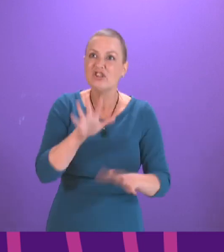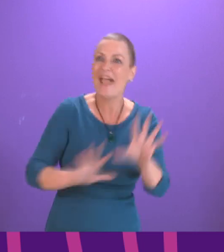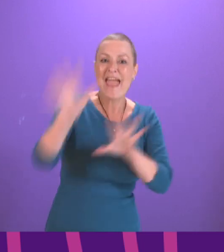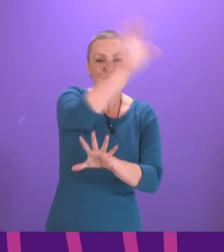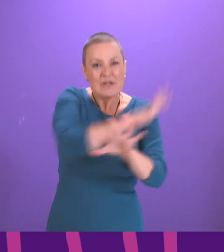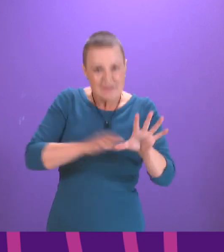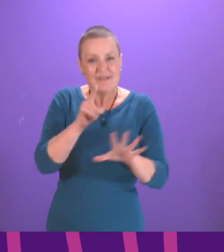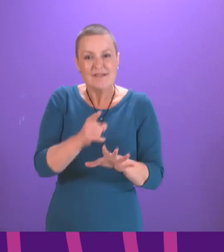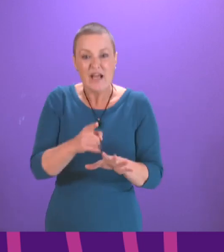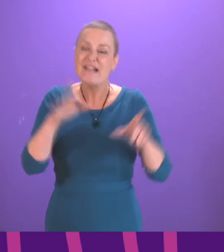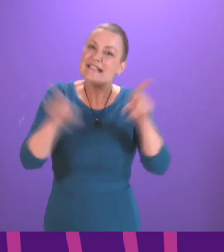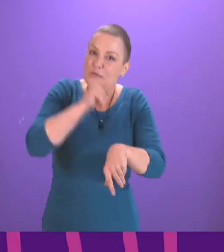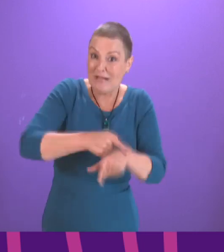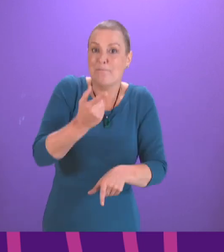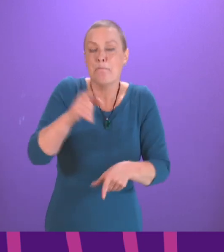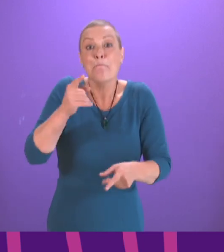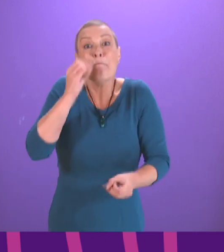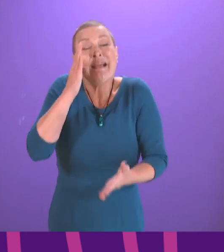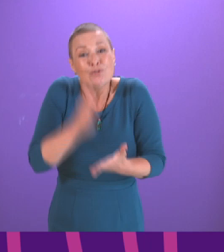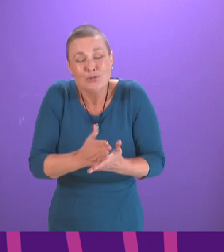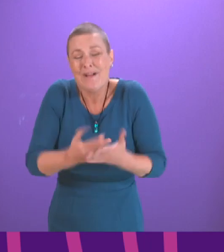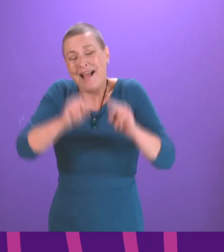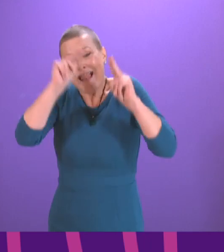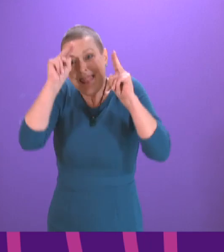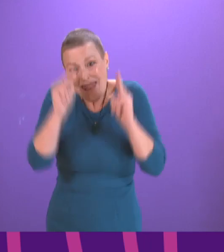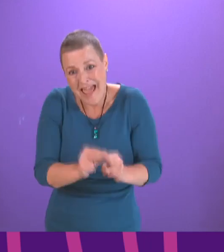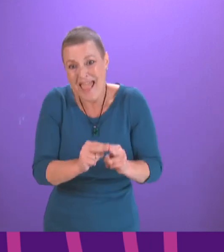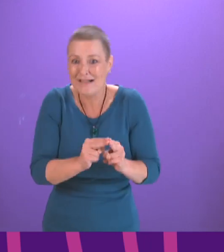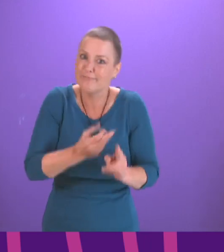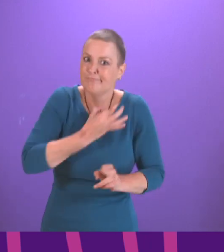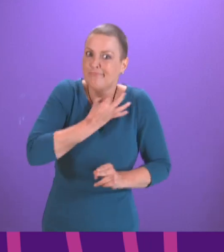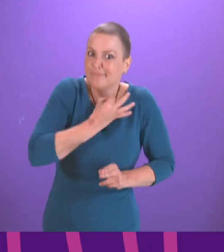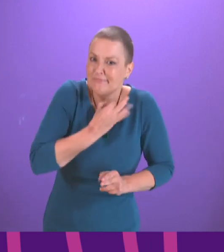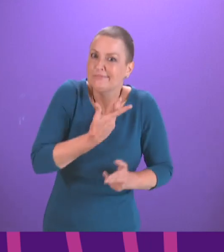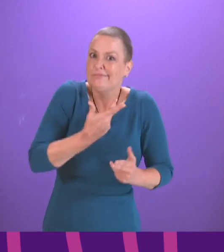and in a way that minimises as far as possible the other harms that the pandemic is causing.